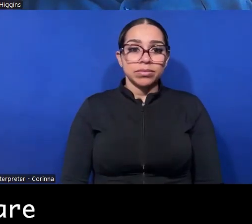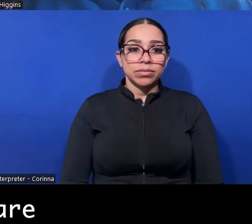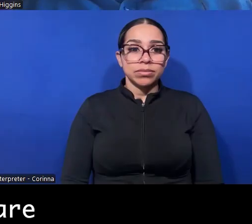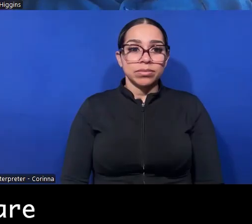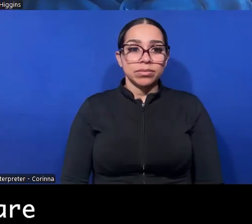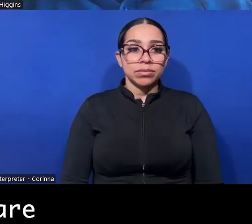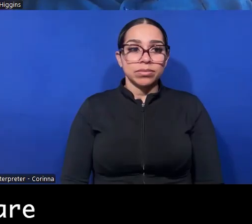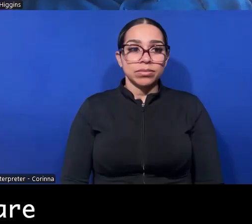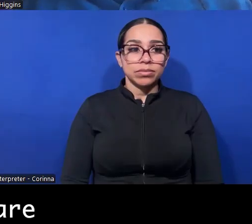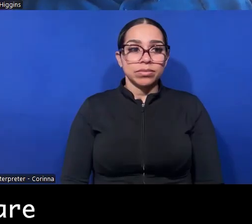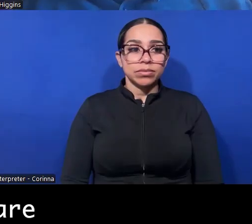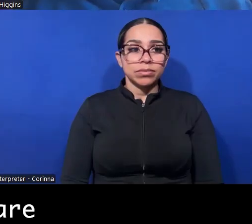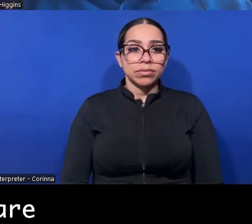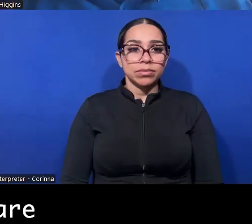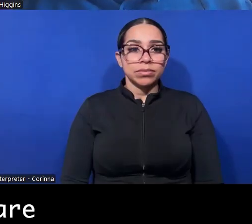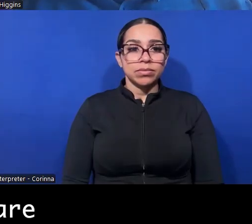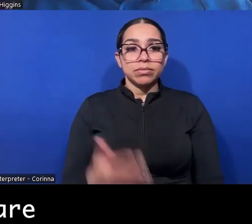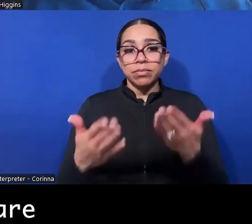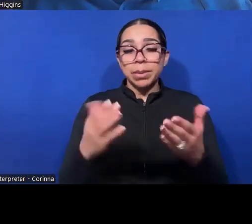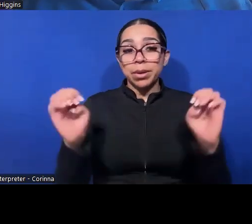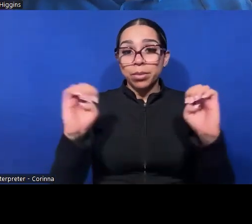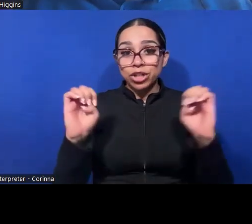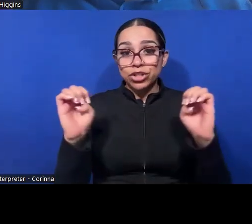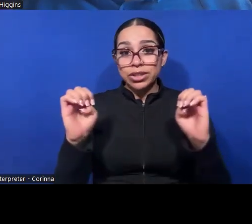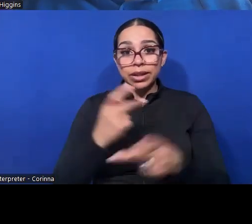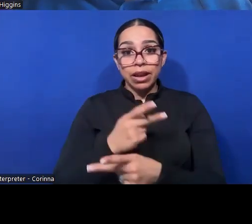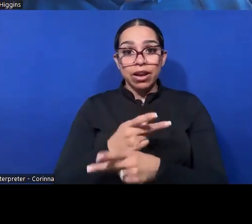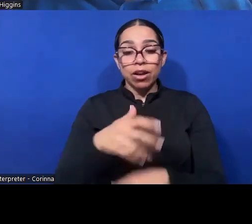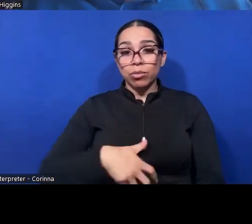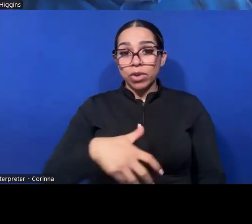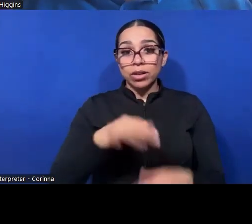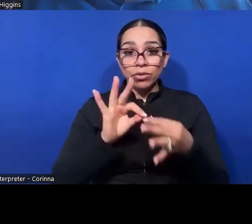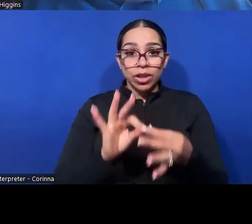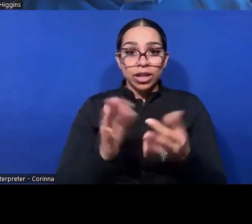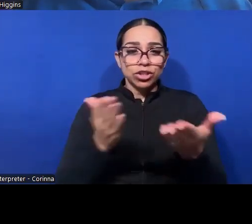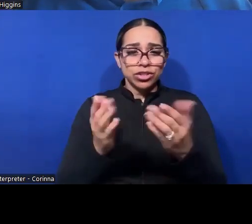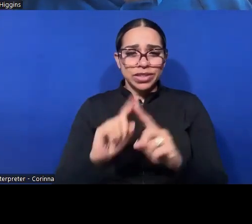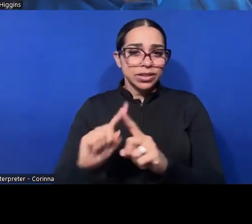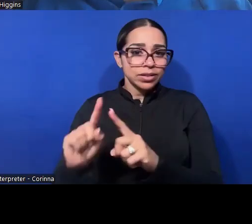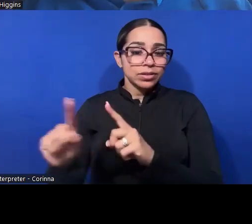It could be for emergency care or pregnant related services, long term care, things like that.